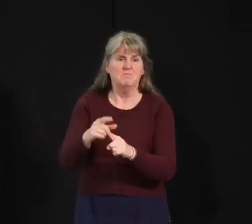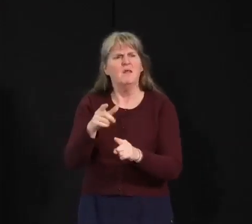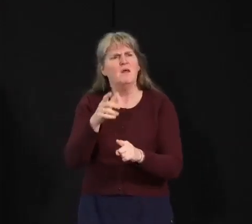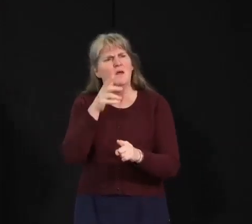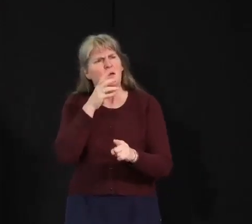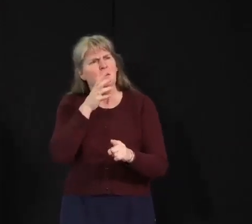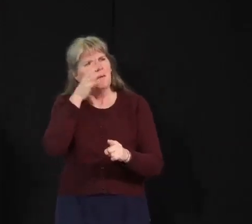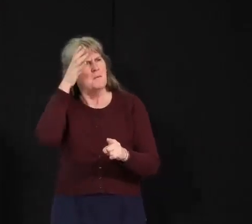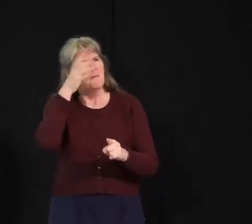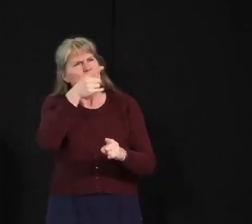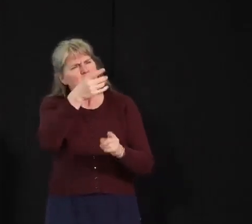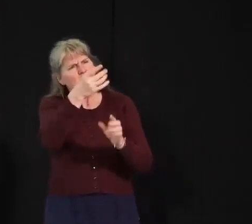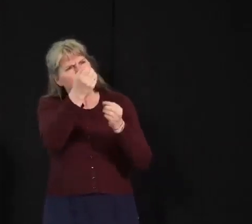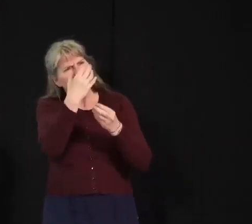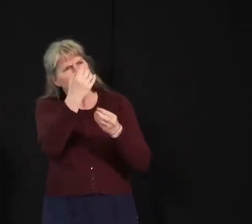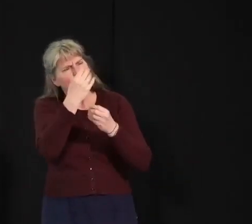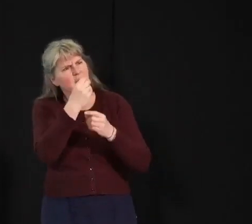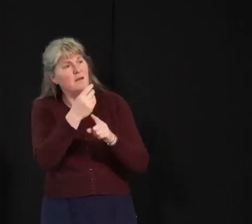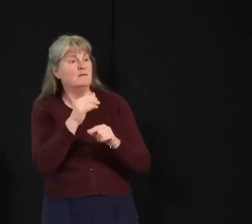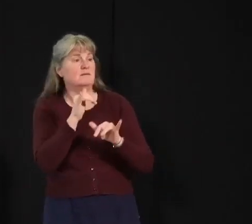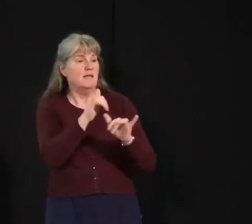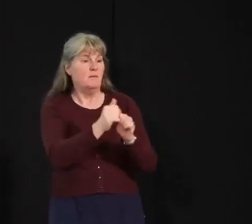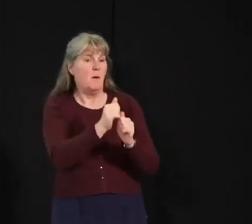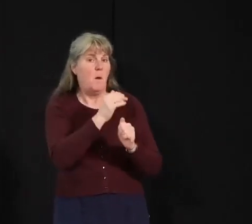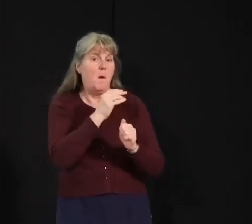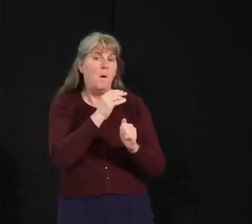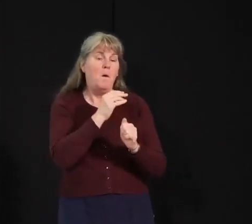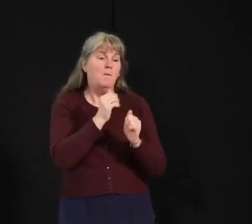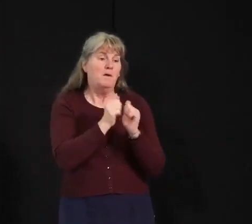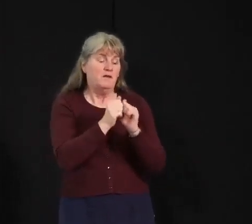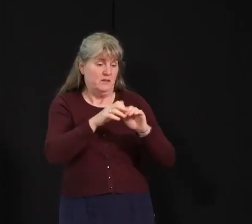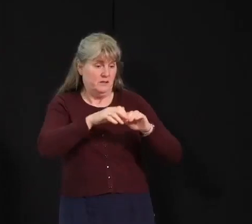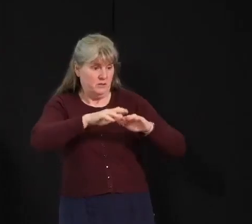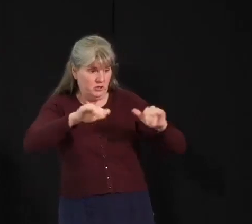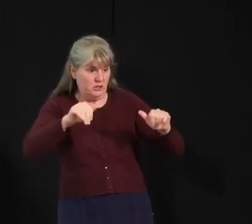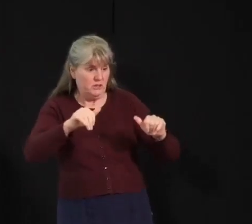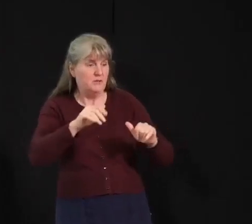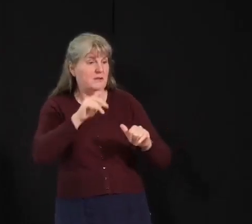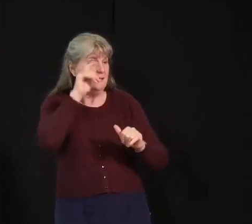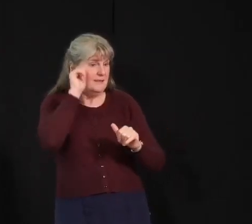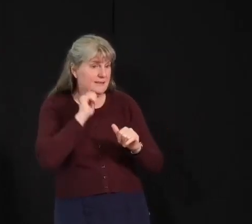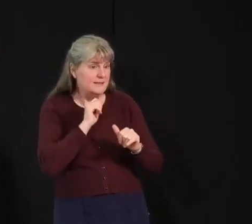to help you quit with resources, coaching and free nicotine